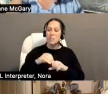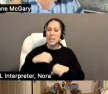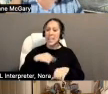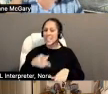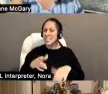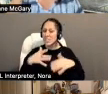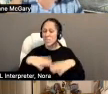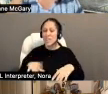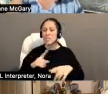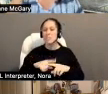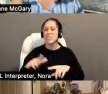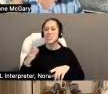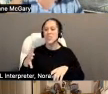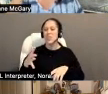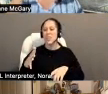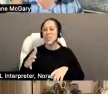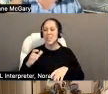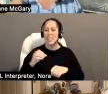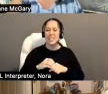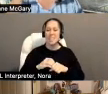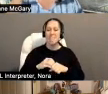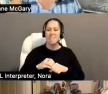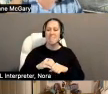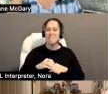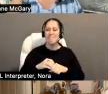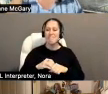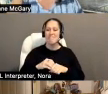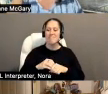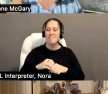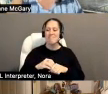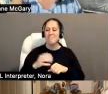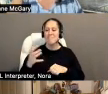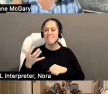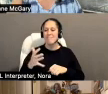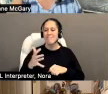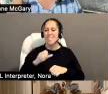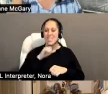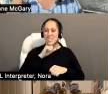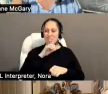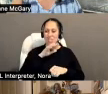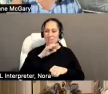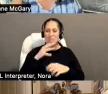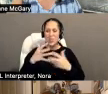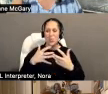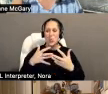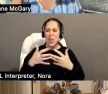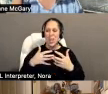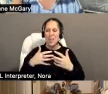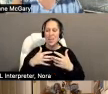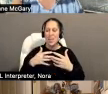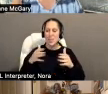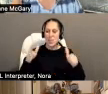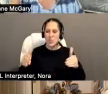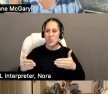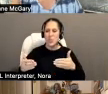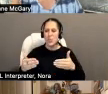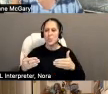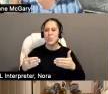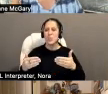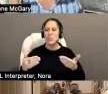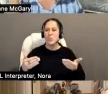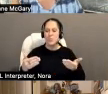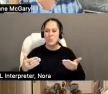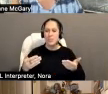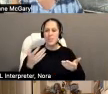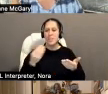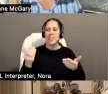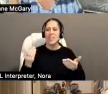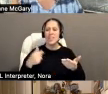but they were sort of in just, like, in like a dirty gray room. Um, and I, I wanted to do